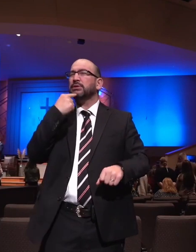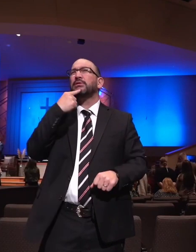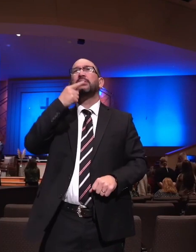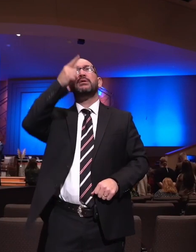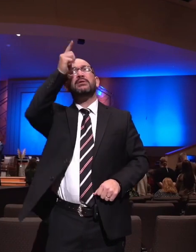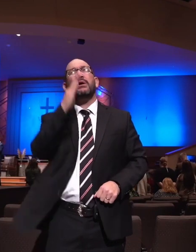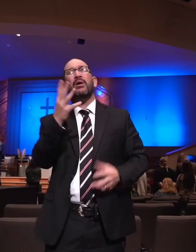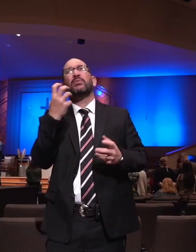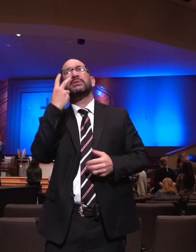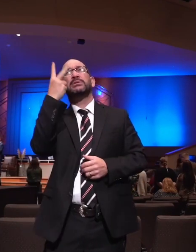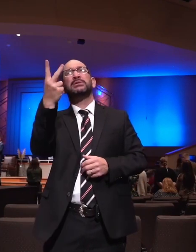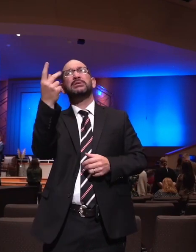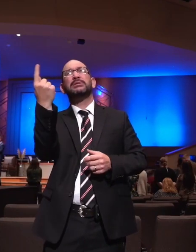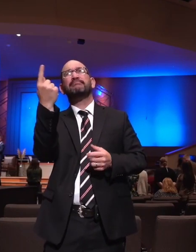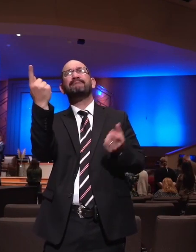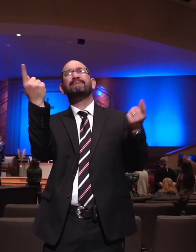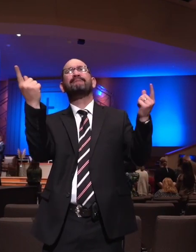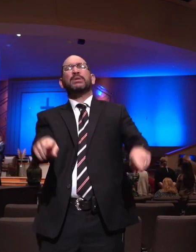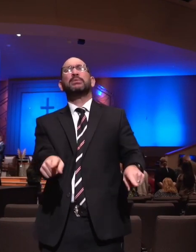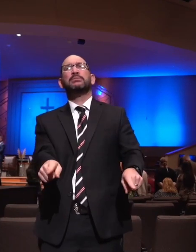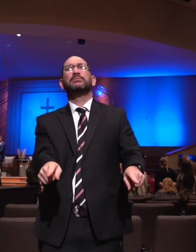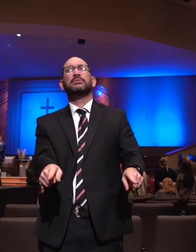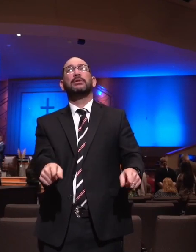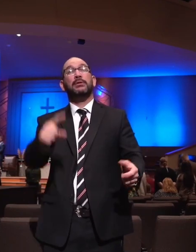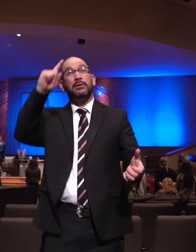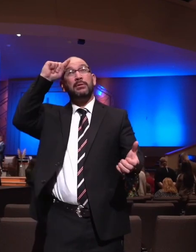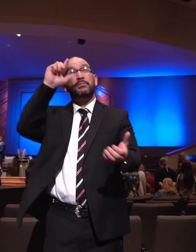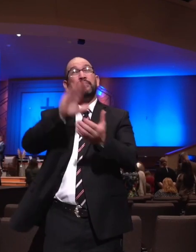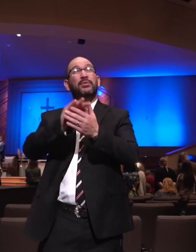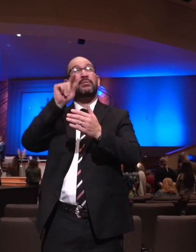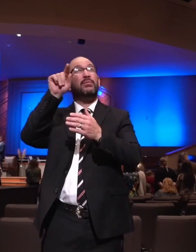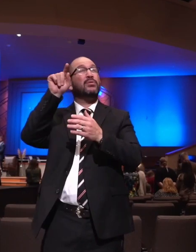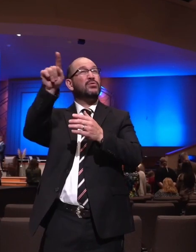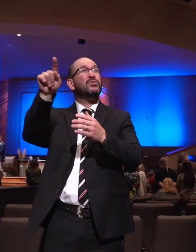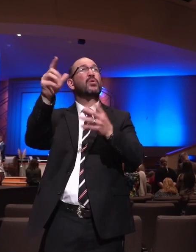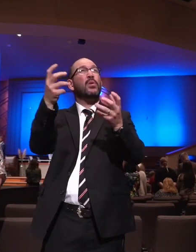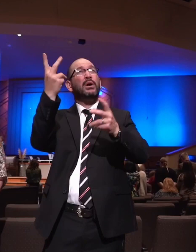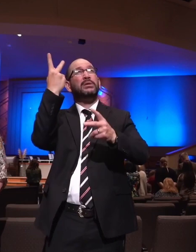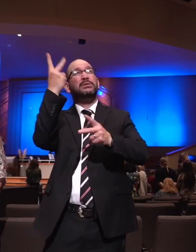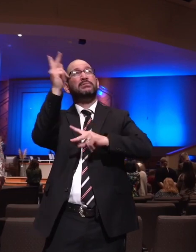to see something happen God I believe you're not done seeing people get saved